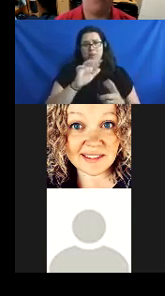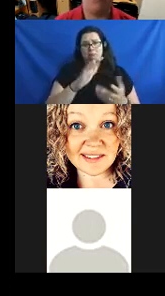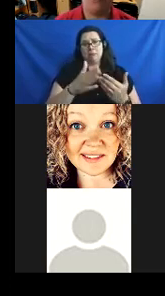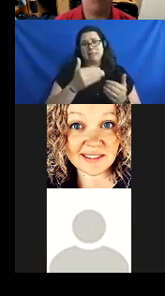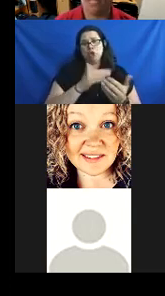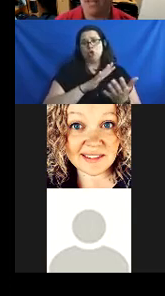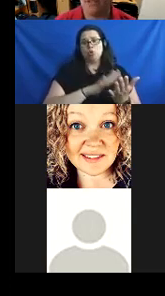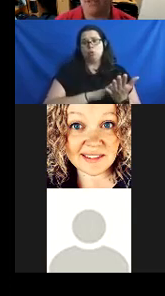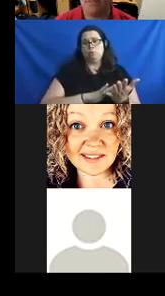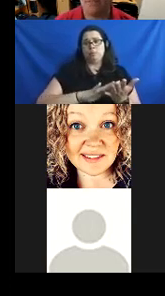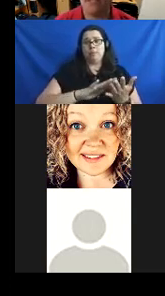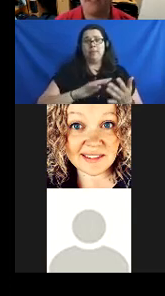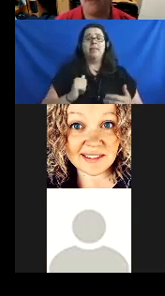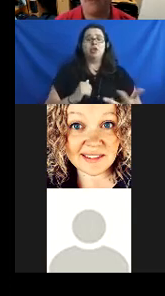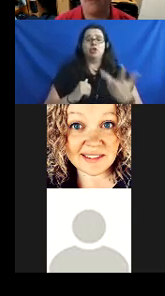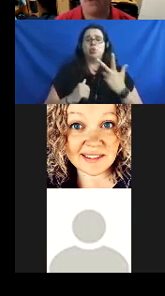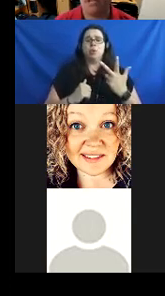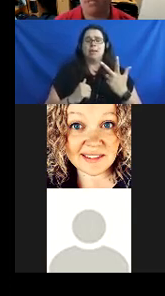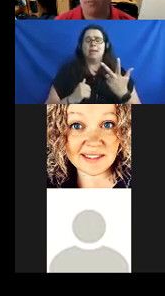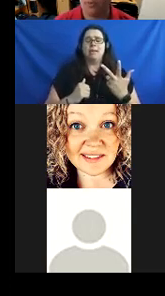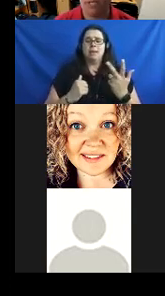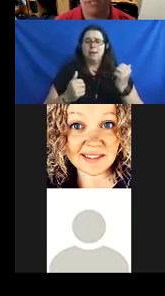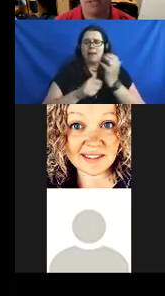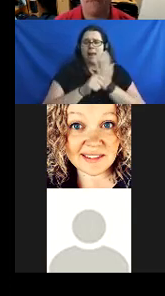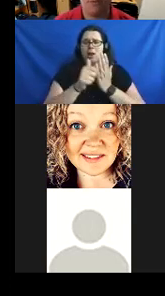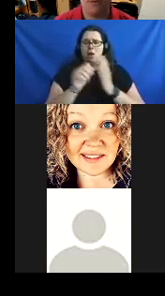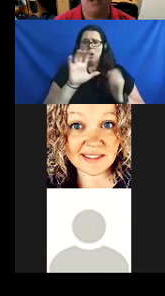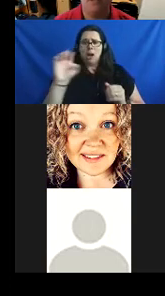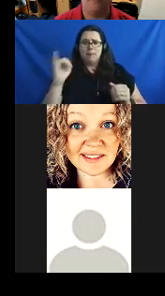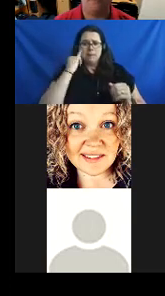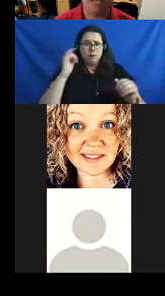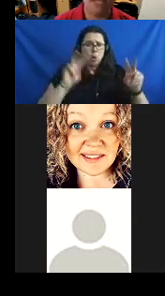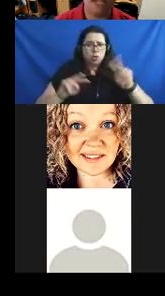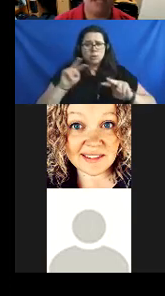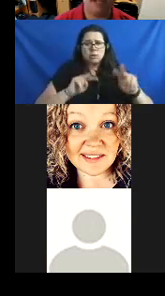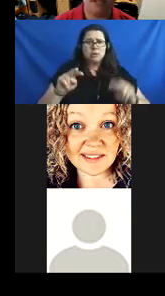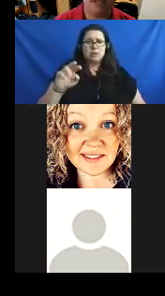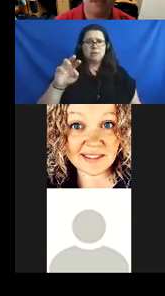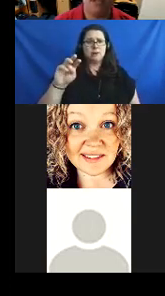THERE ARE THREE CATALOG COMPANIES IF YOU WANT TO EXPLORE ON SLIDE 4 FOR MAXIAIDS.COM,